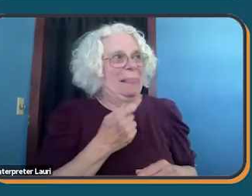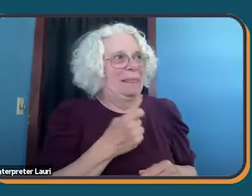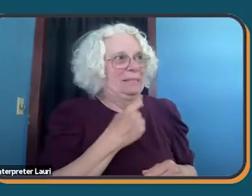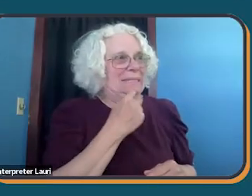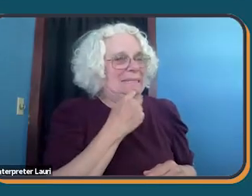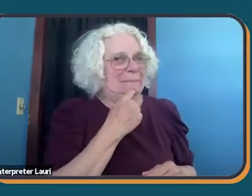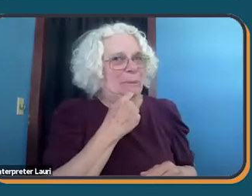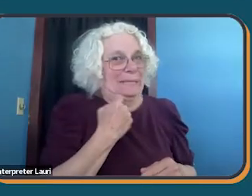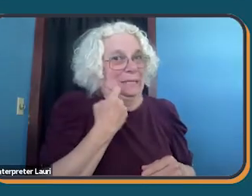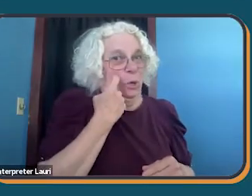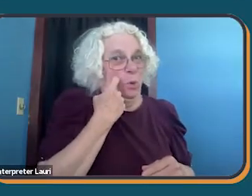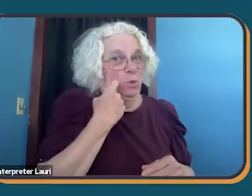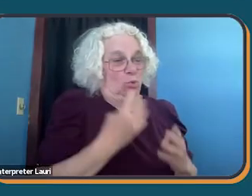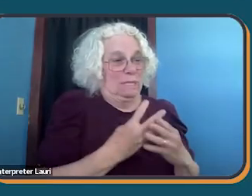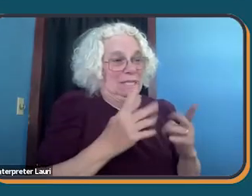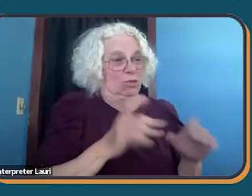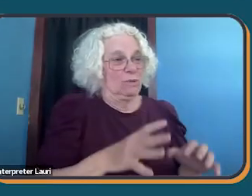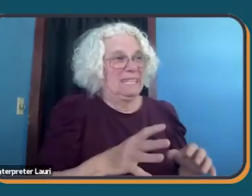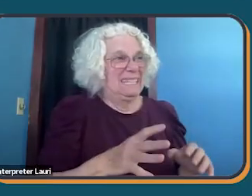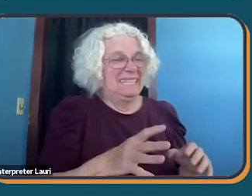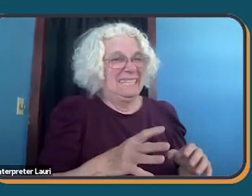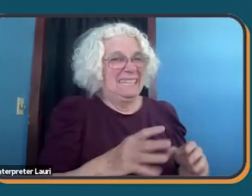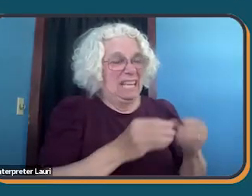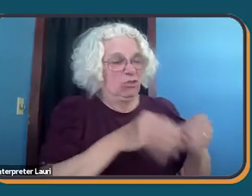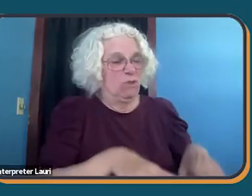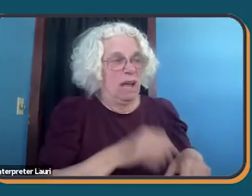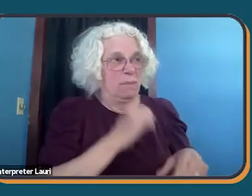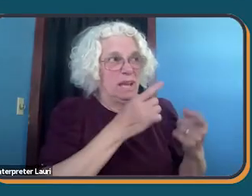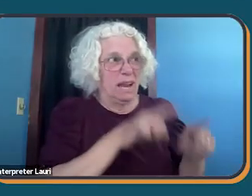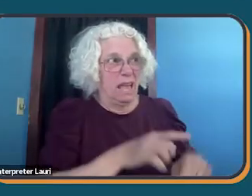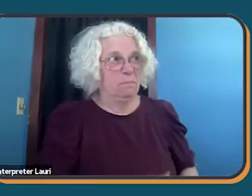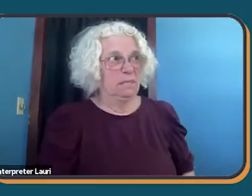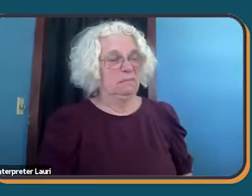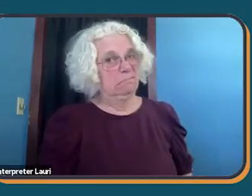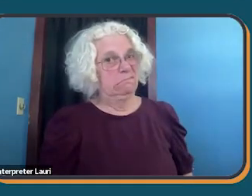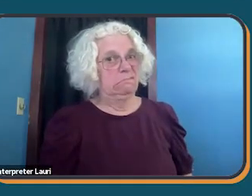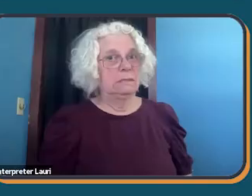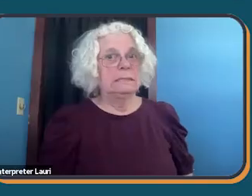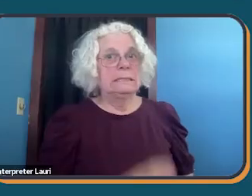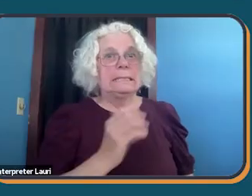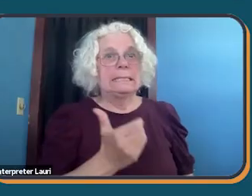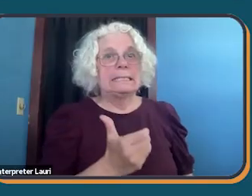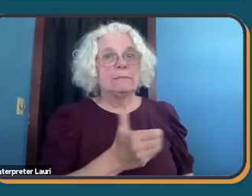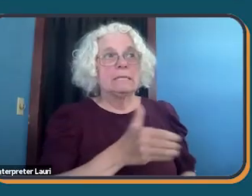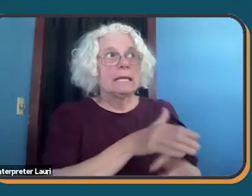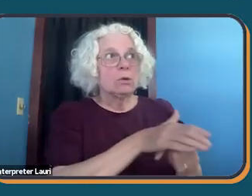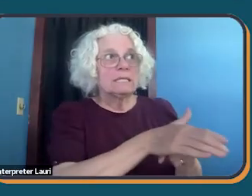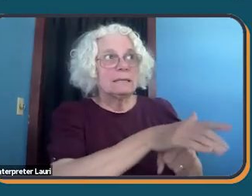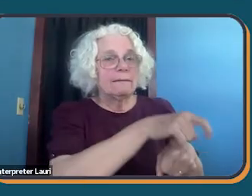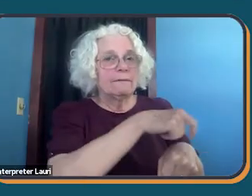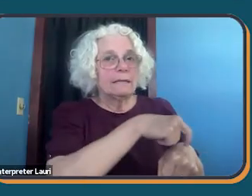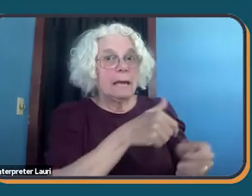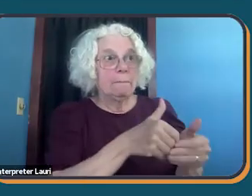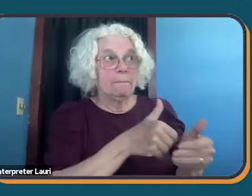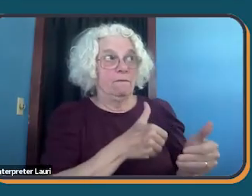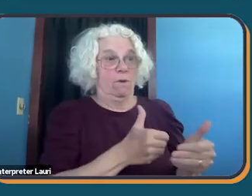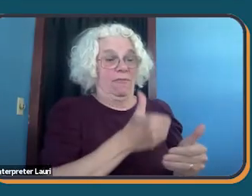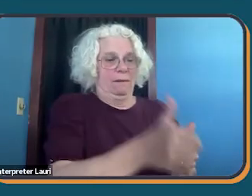disappointed that her last screening didn't actually happen, even though it sounds like she still had a little bit of time